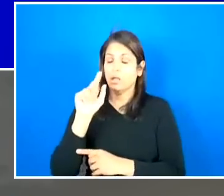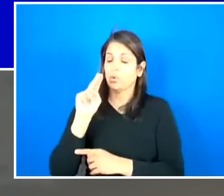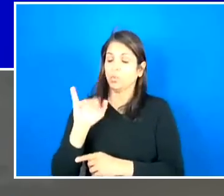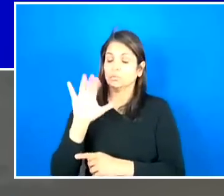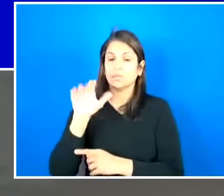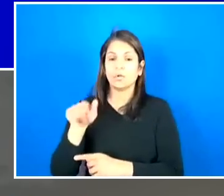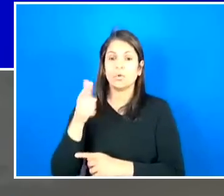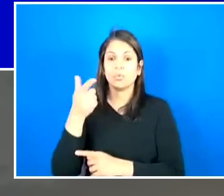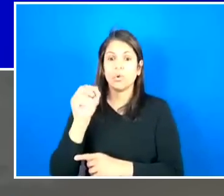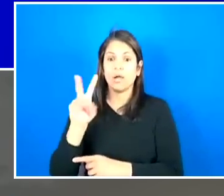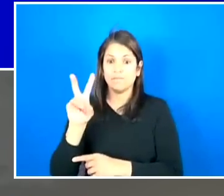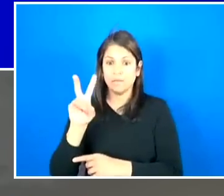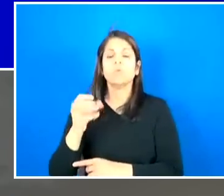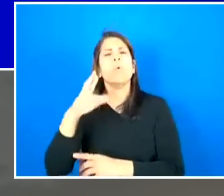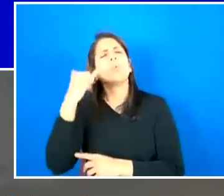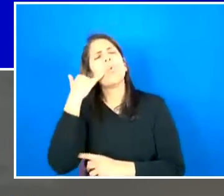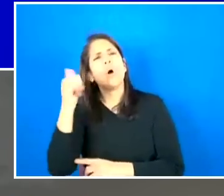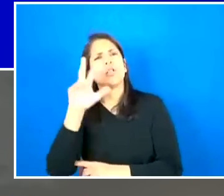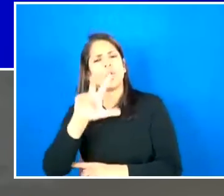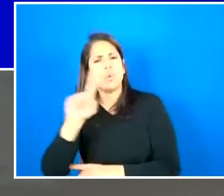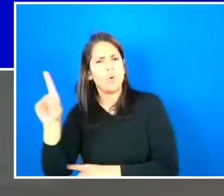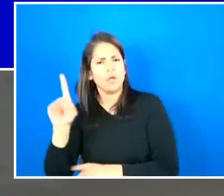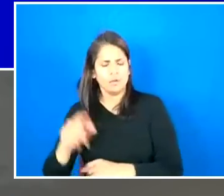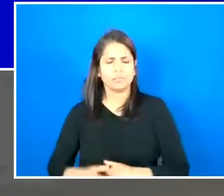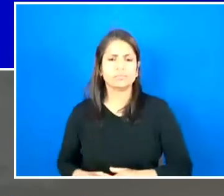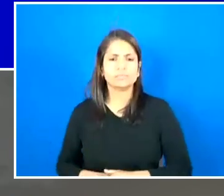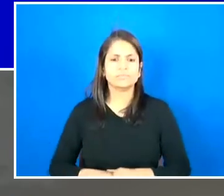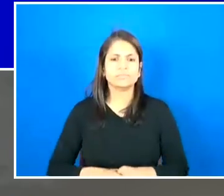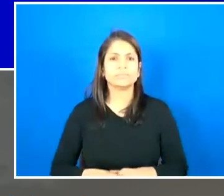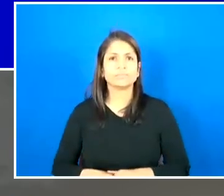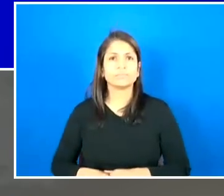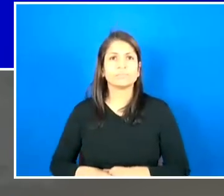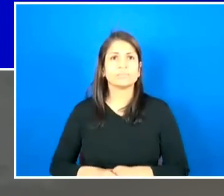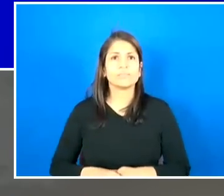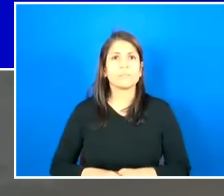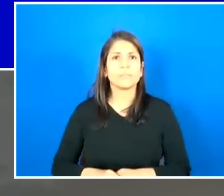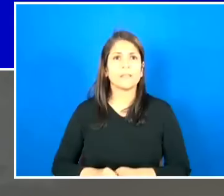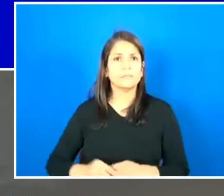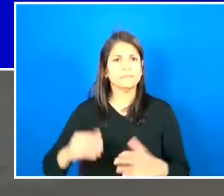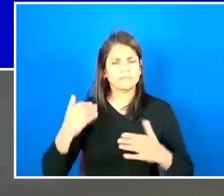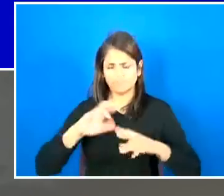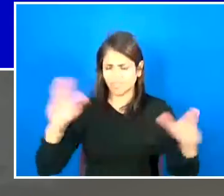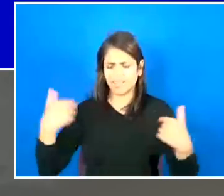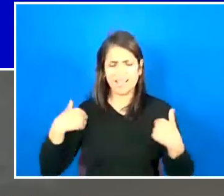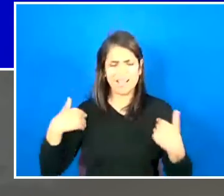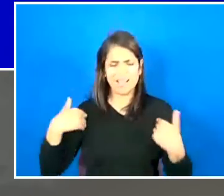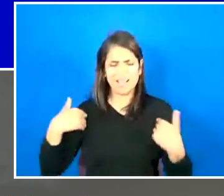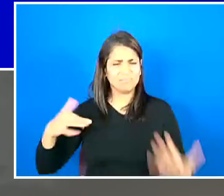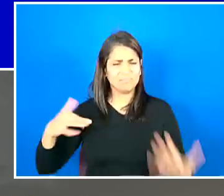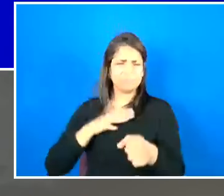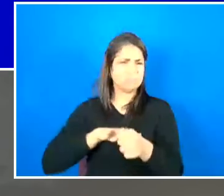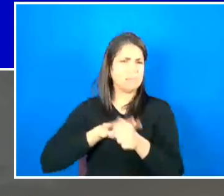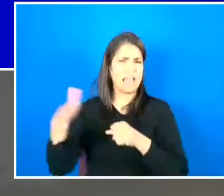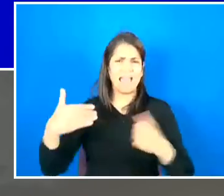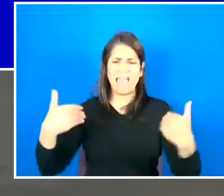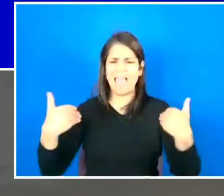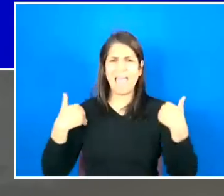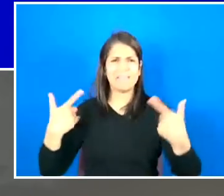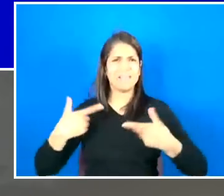O SWEKN OW THERE'S SOME MORE KIDS THAT NEED THEM. WE WANT TO FIND THOSE KIDS, WE WANT TO GET THEM